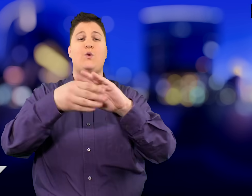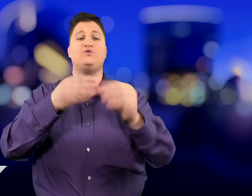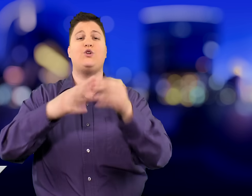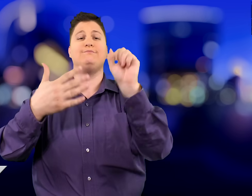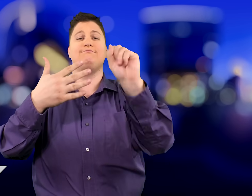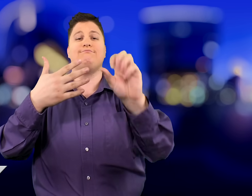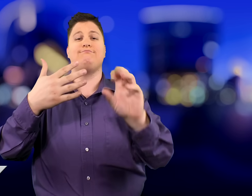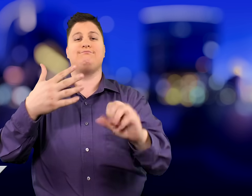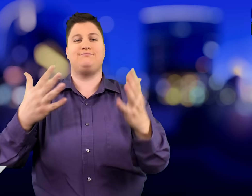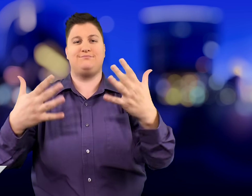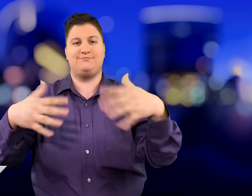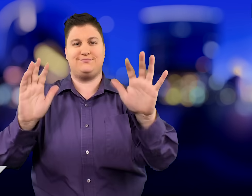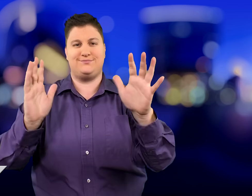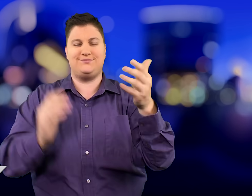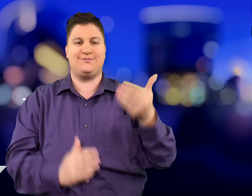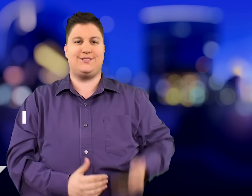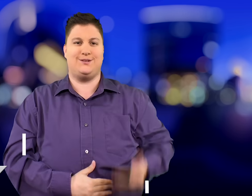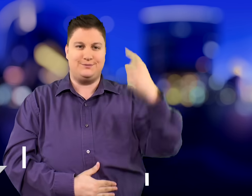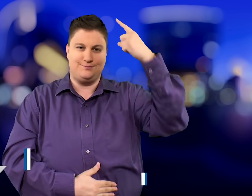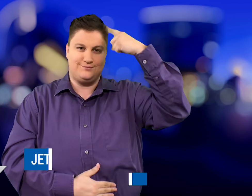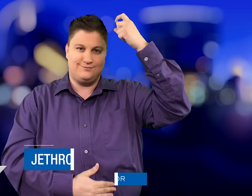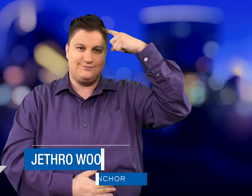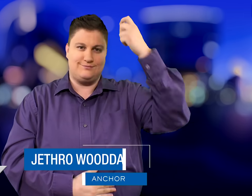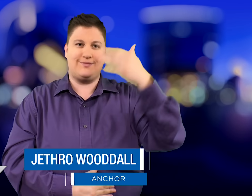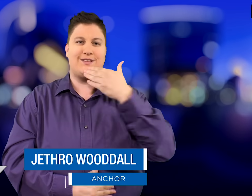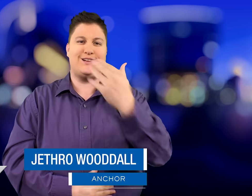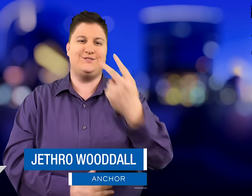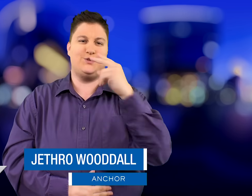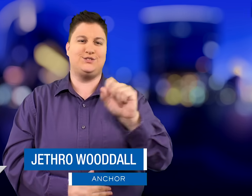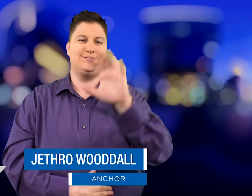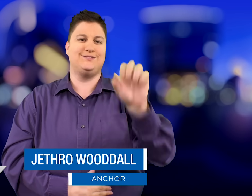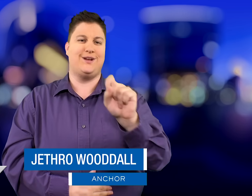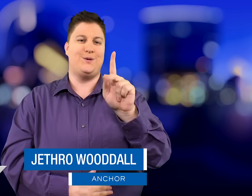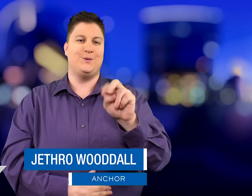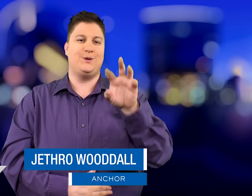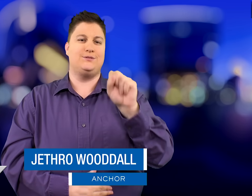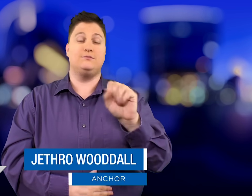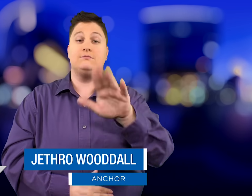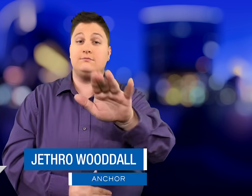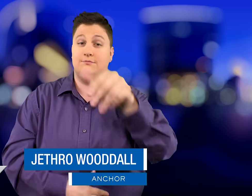And those are your top stories for today. I'm Jethro Wooddall. Thank you for watching Sign1News.